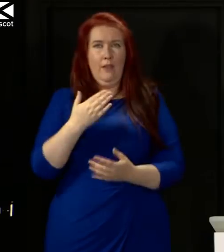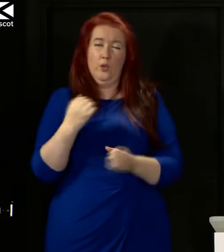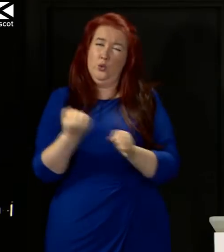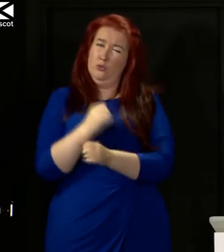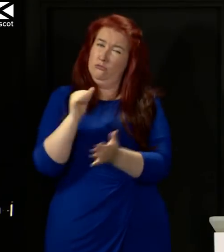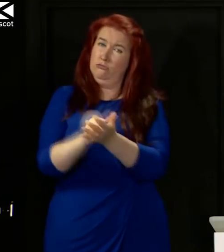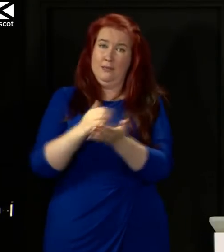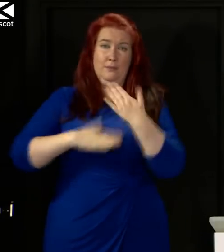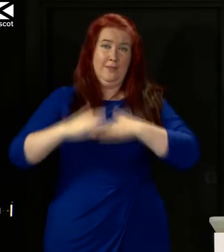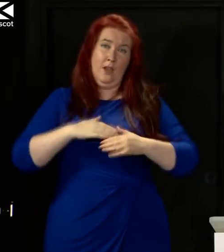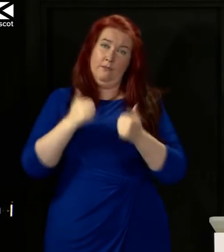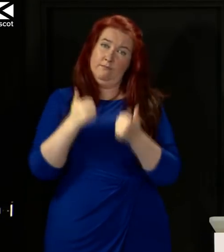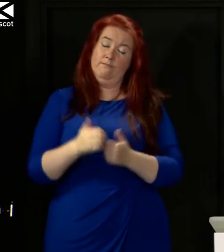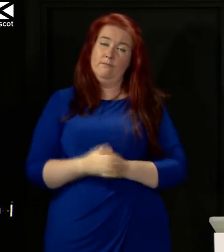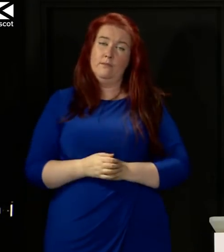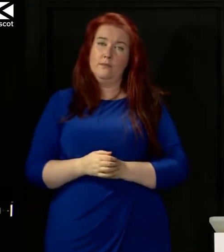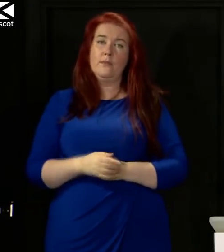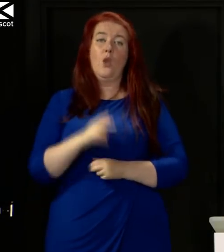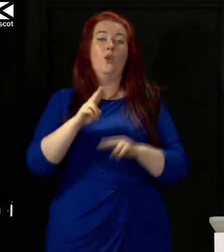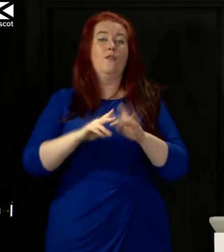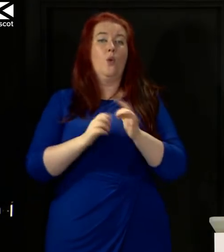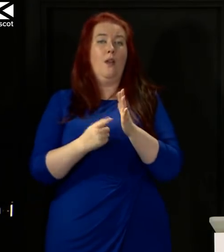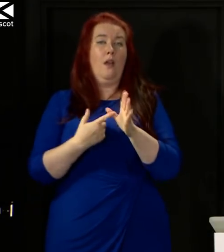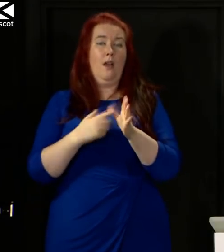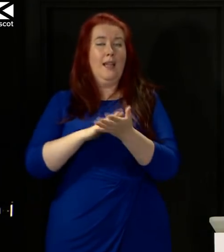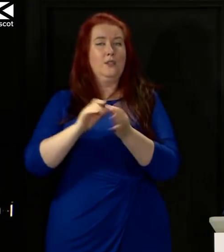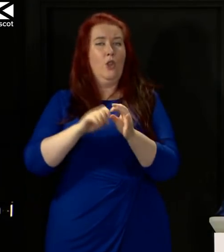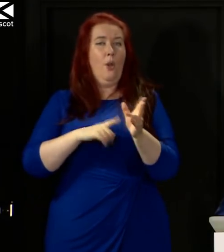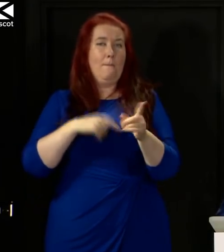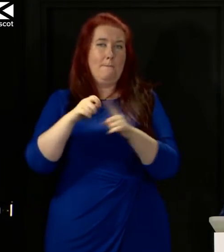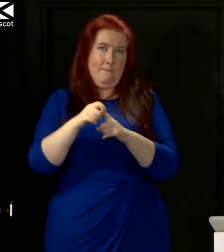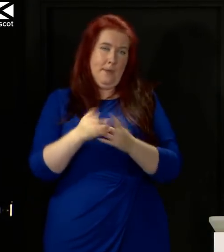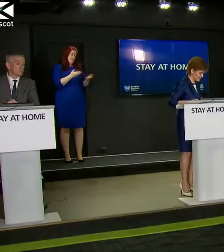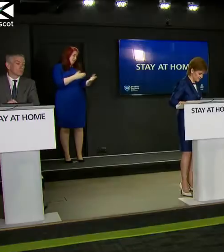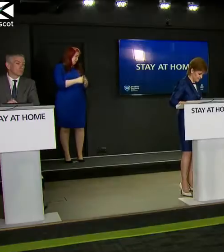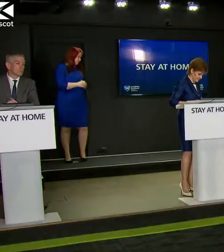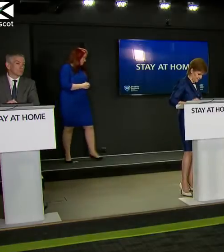I'll now hand over to Fiona Hyslop to say a few words before we move on to questions.